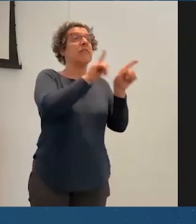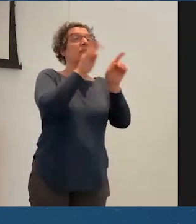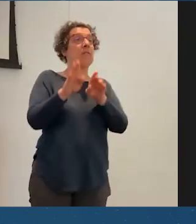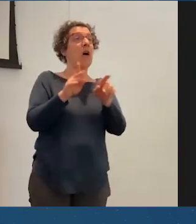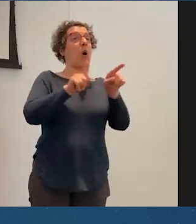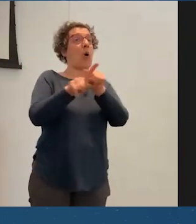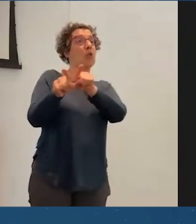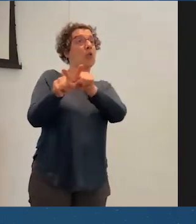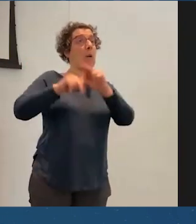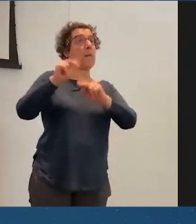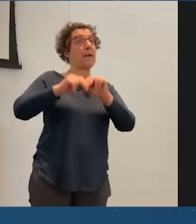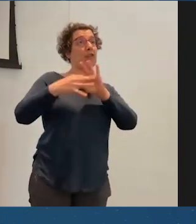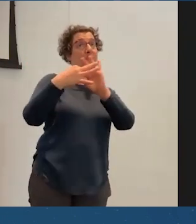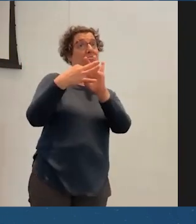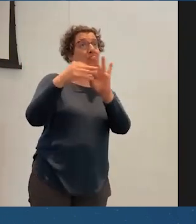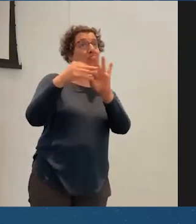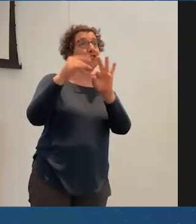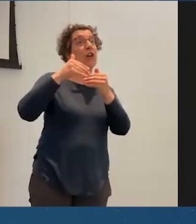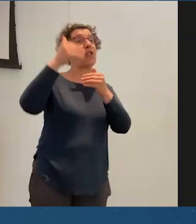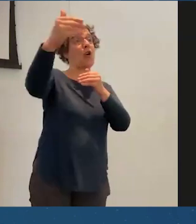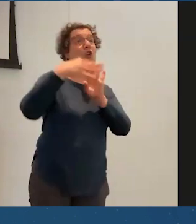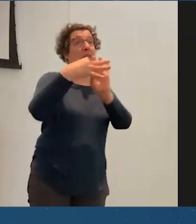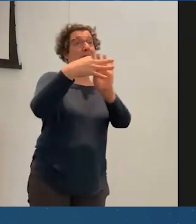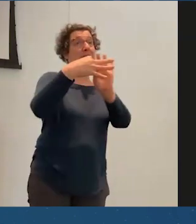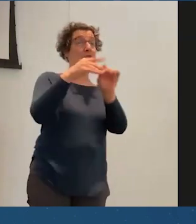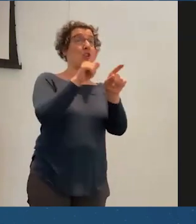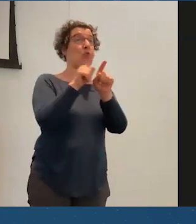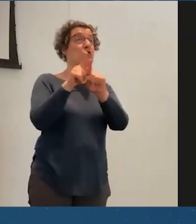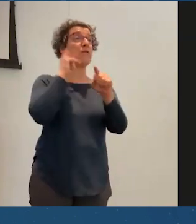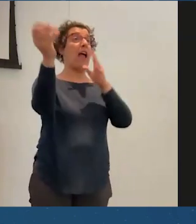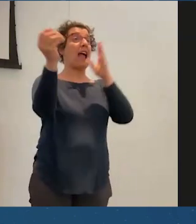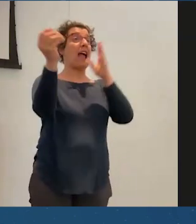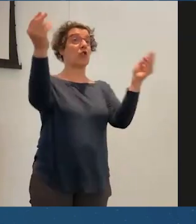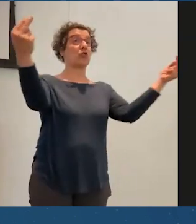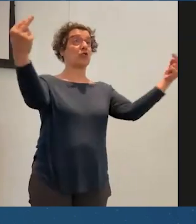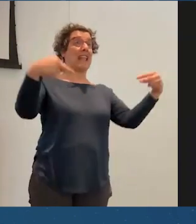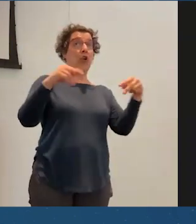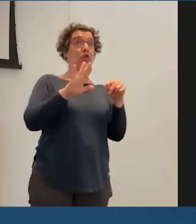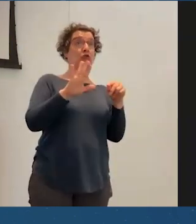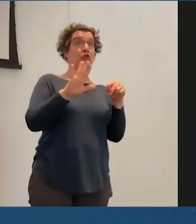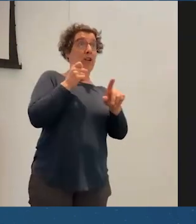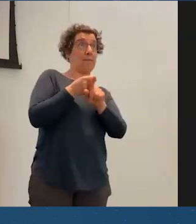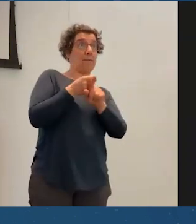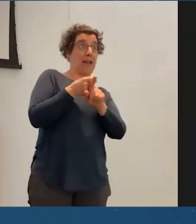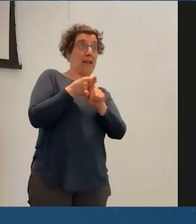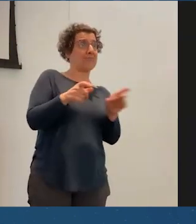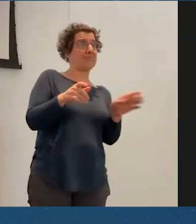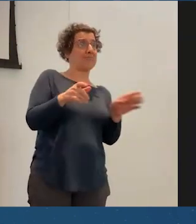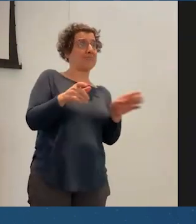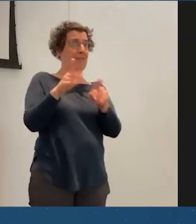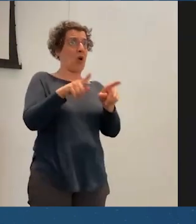for longer term engagement and for their external stakeholder impact, as well as adds a lot of credibility to our products.